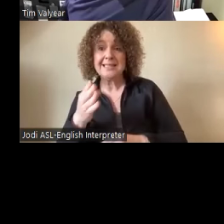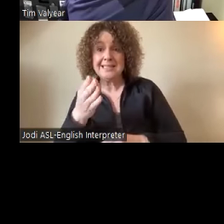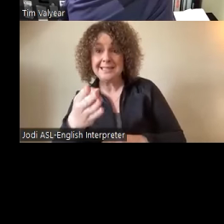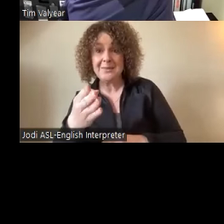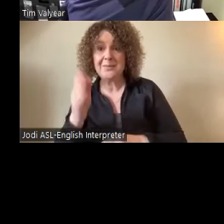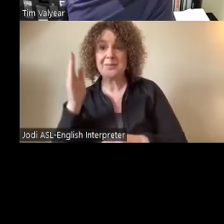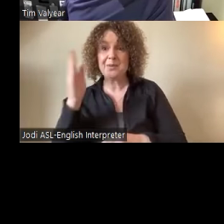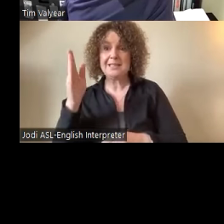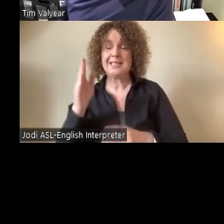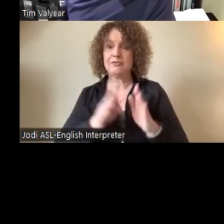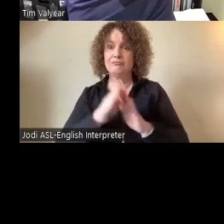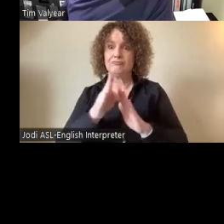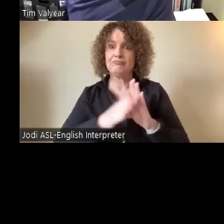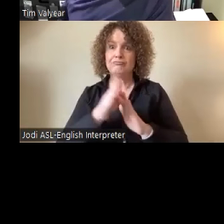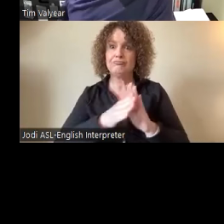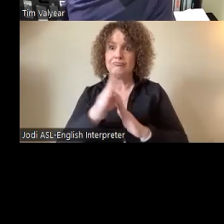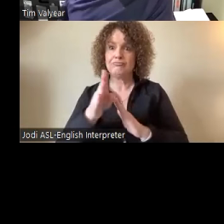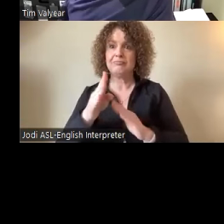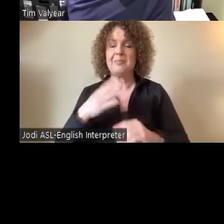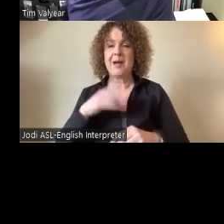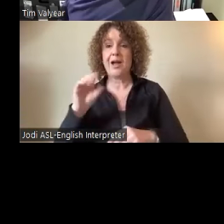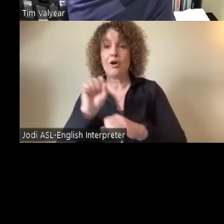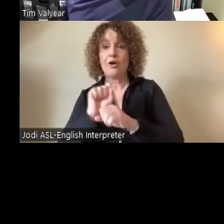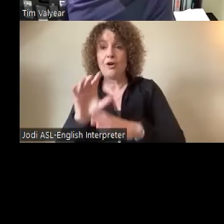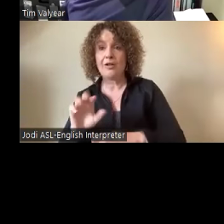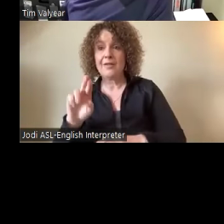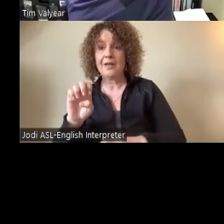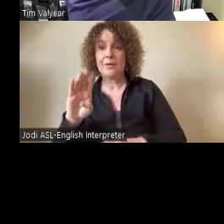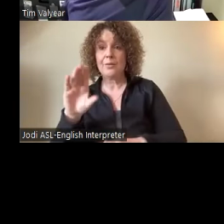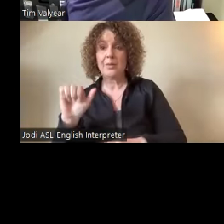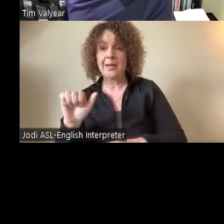really appreciate your attendance. We especially want